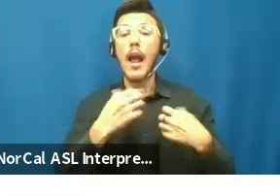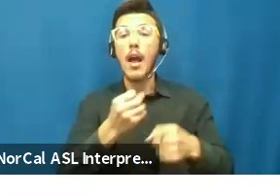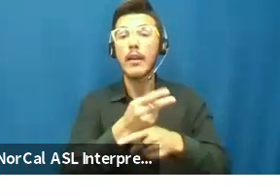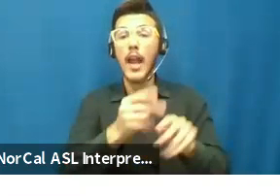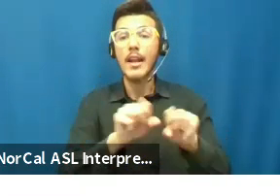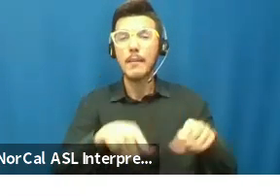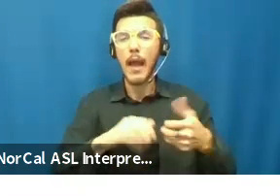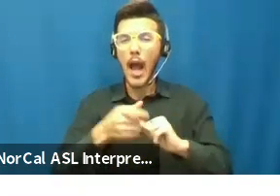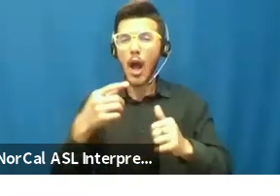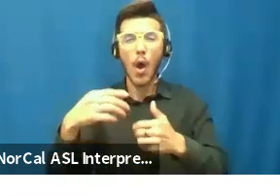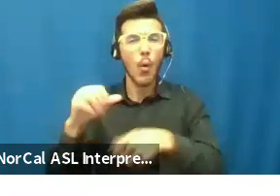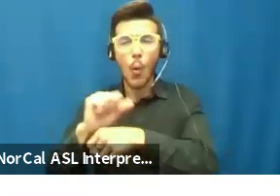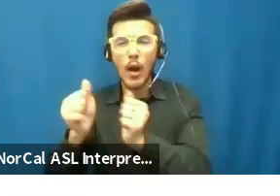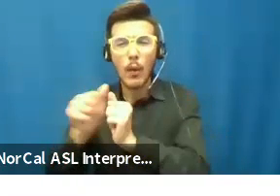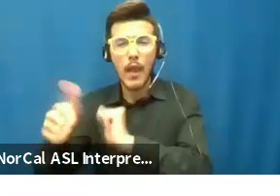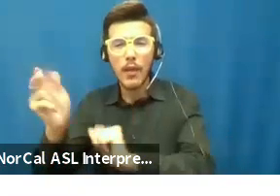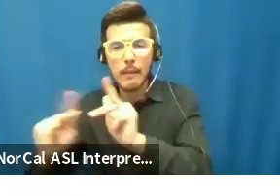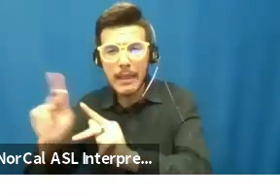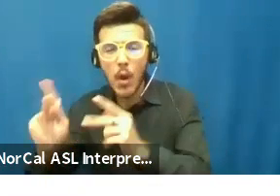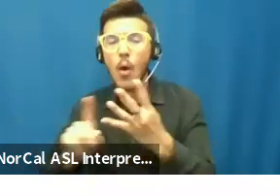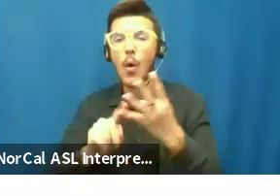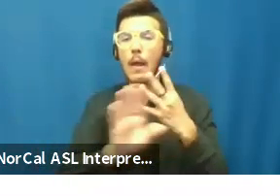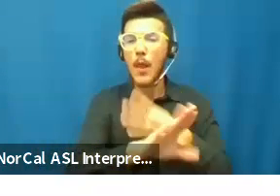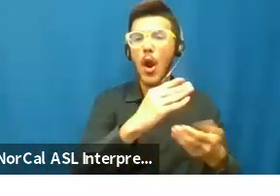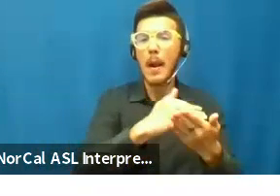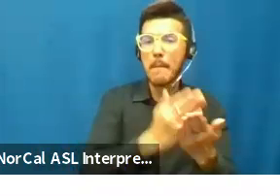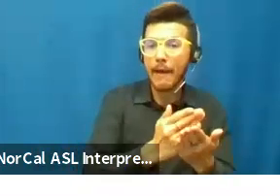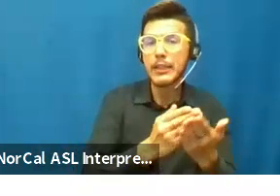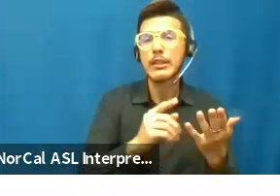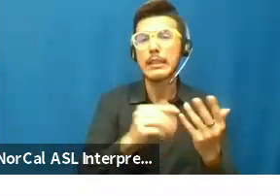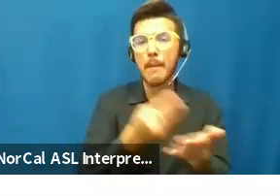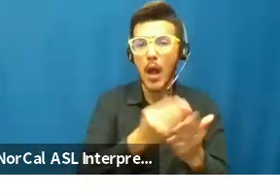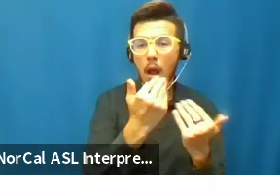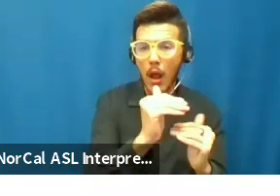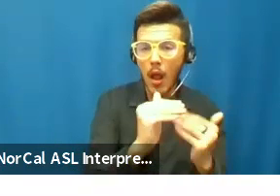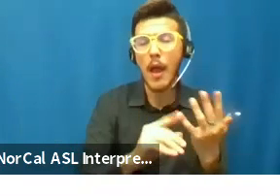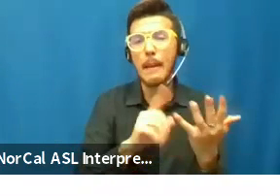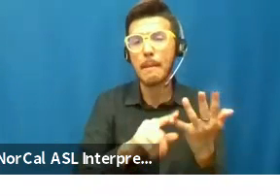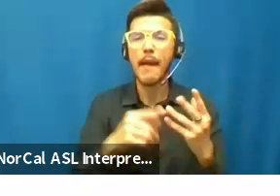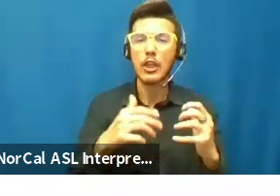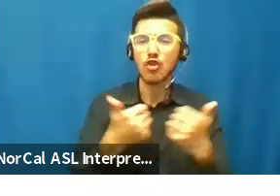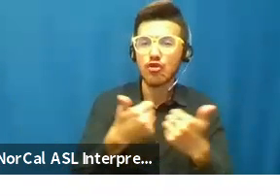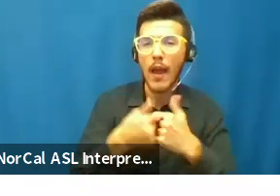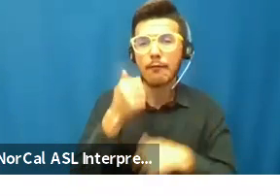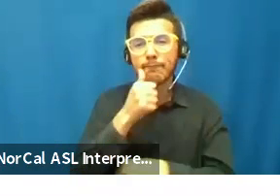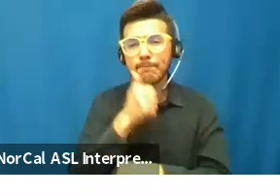their budgetary supports and constraints, and ongoing challenges they experience.